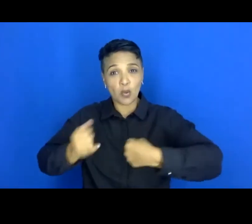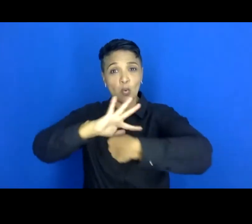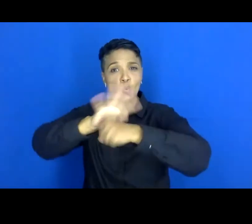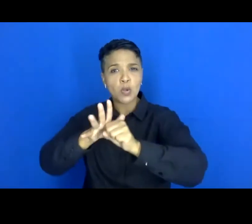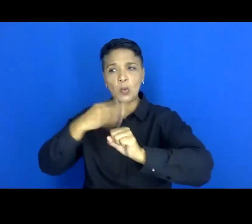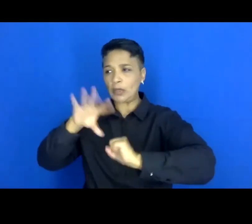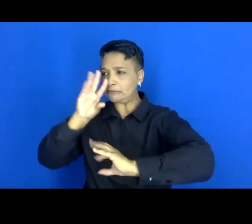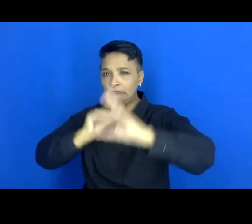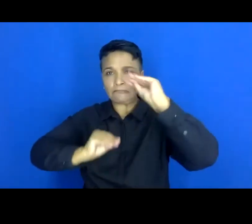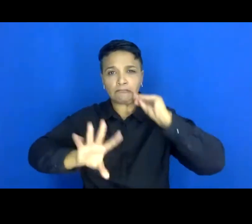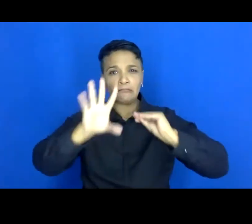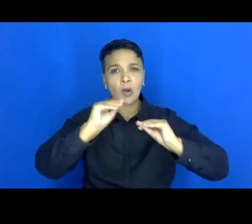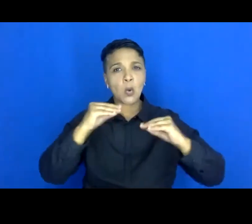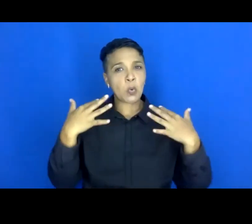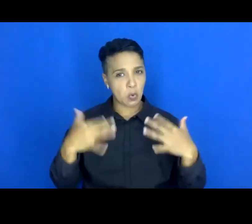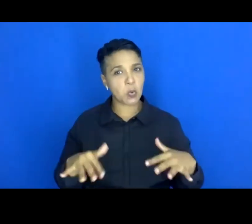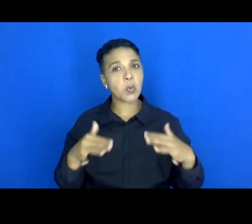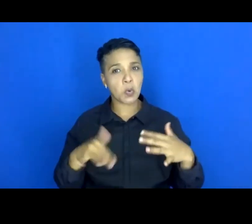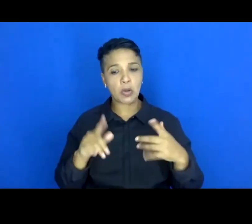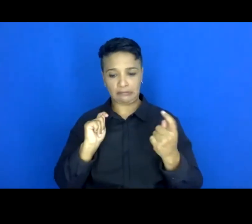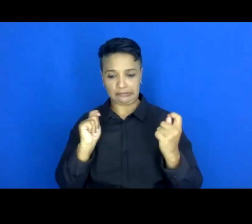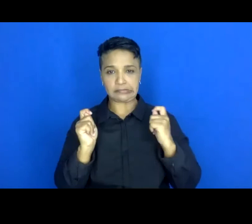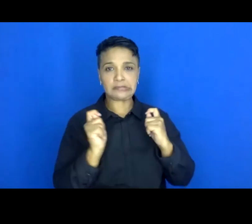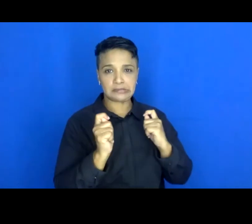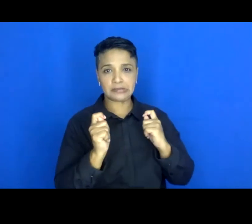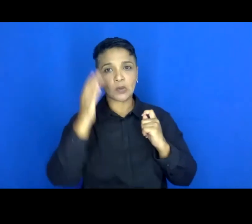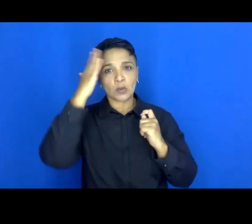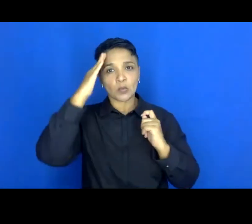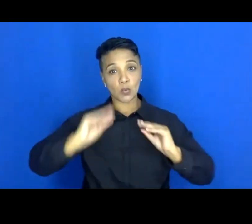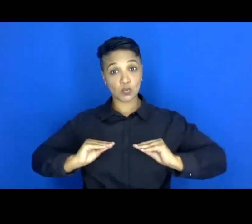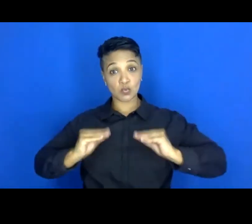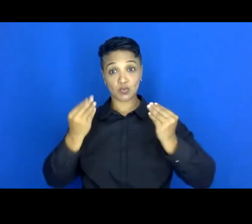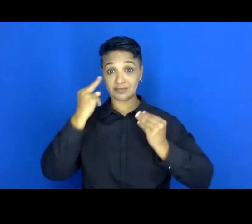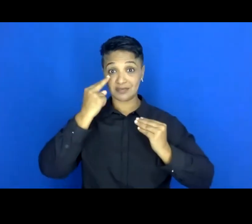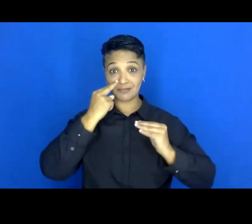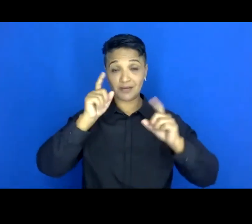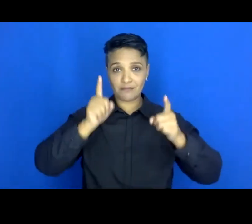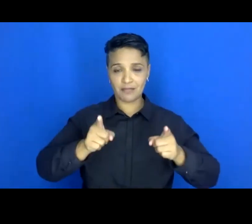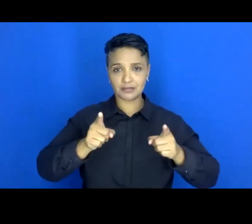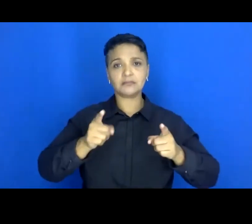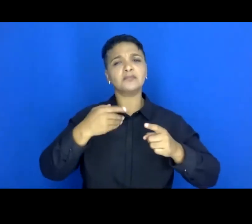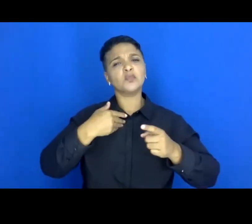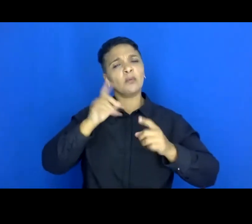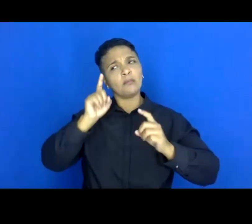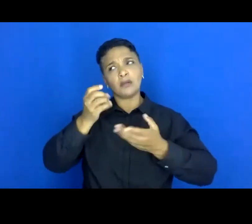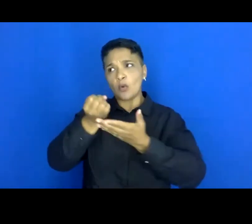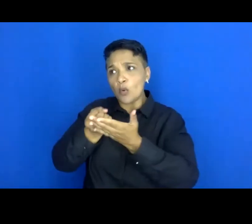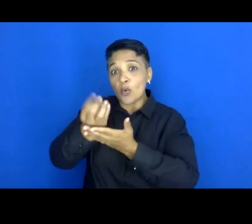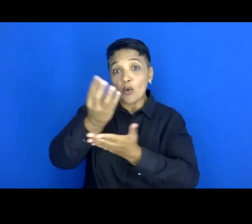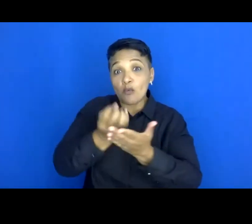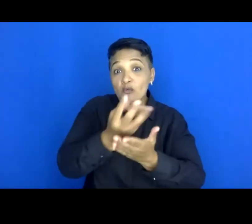as used with deaf-blindness so if they are to add any information we are waiting and we are eagerly